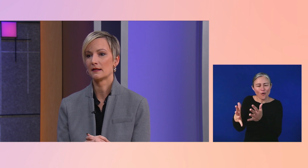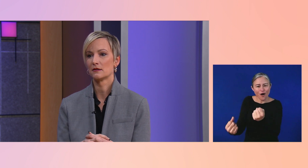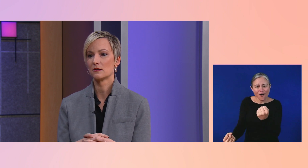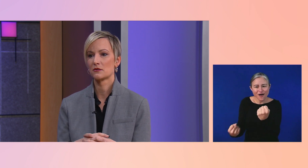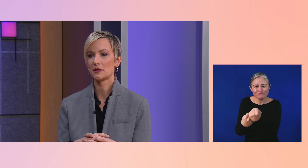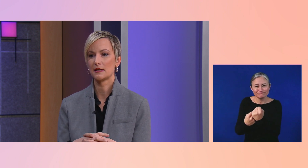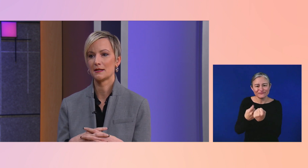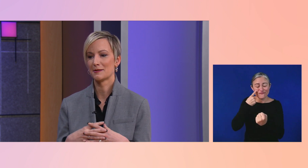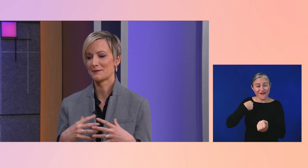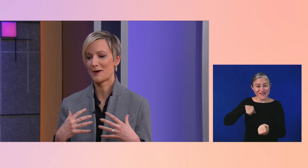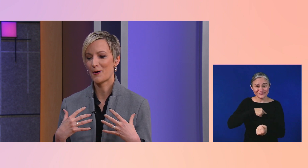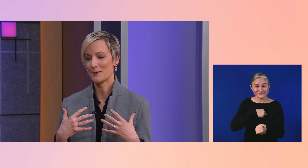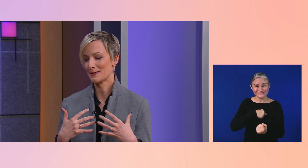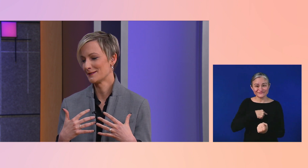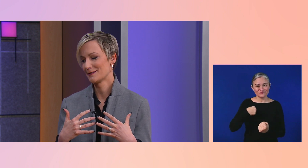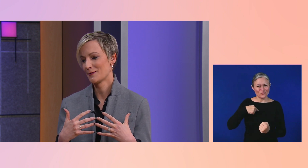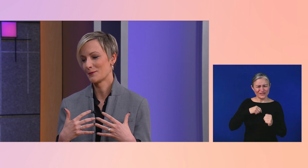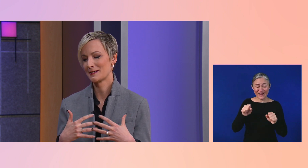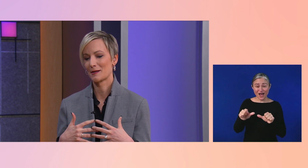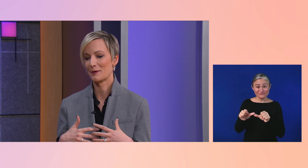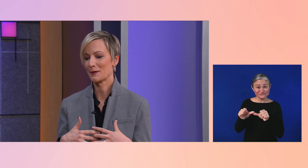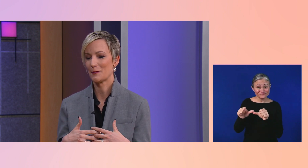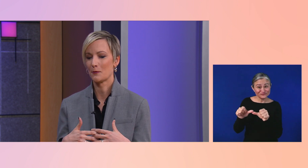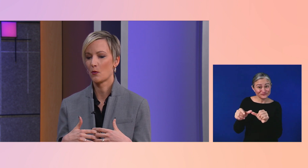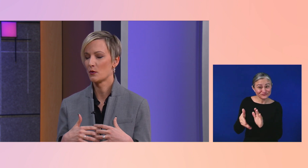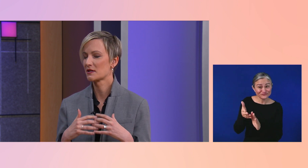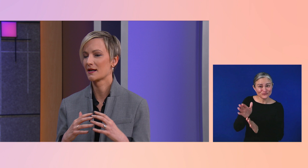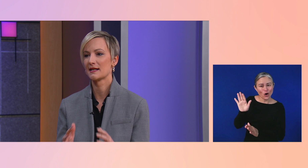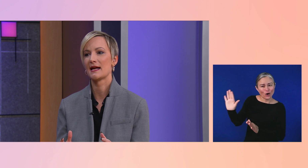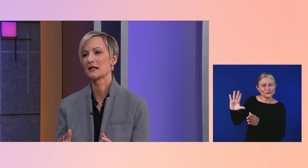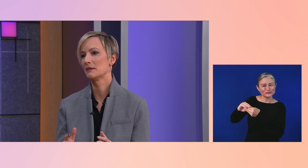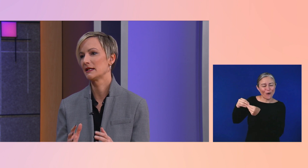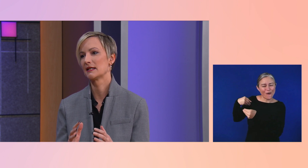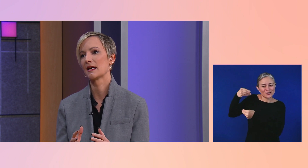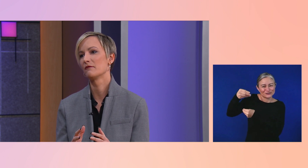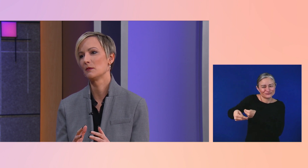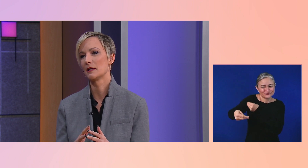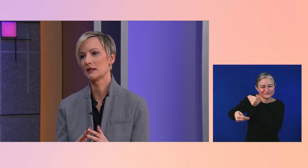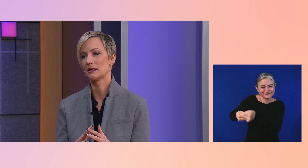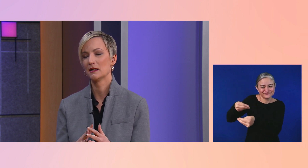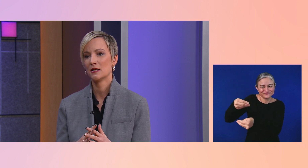She always was someone who talk to anybody and everybody.